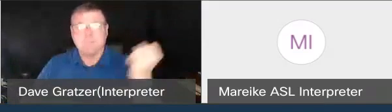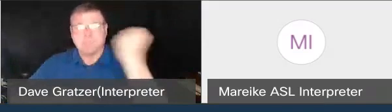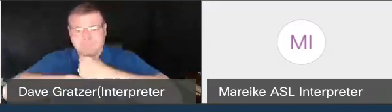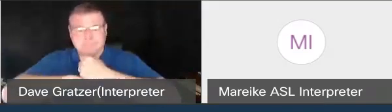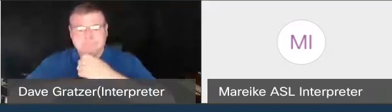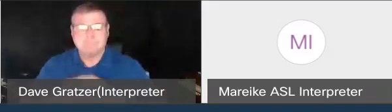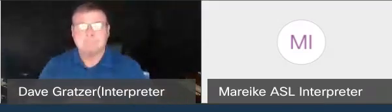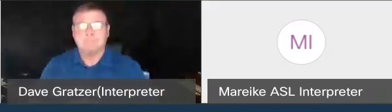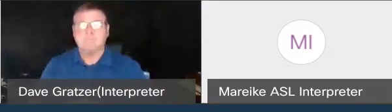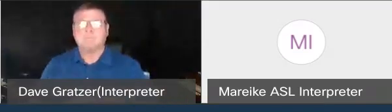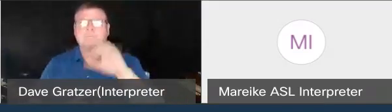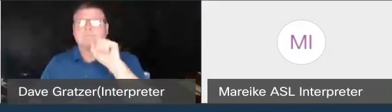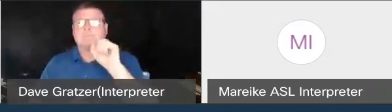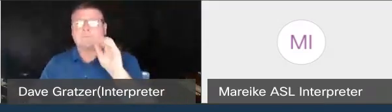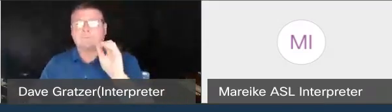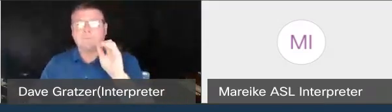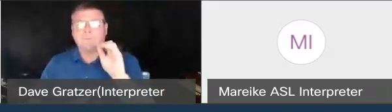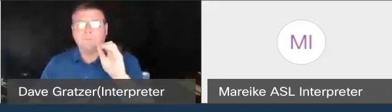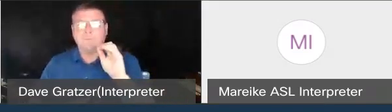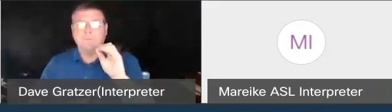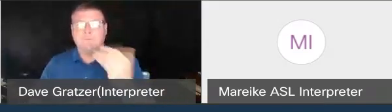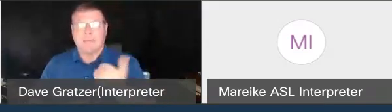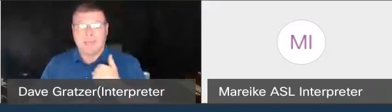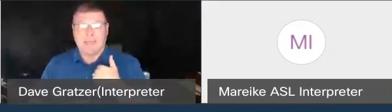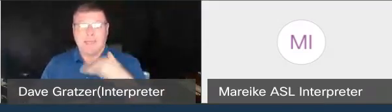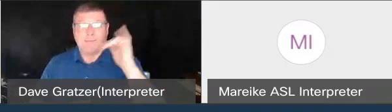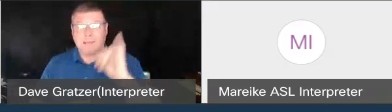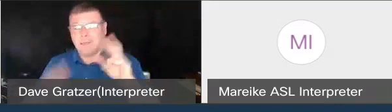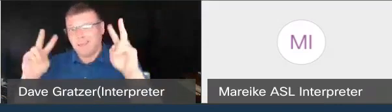Um, and so, having that backbone so to speak,